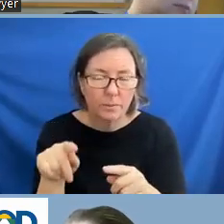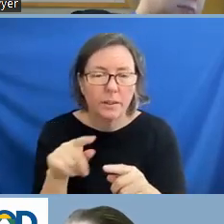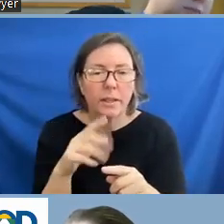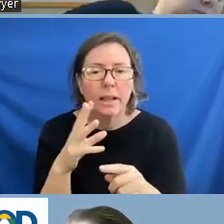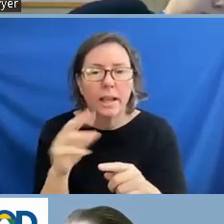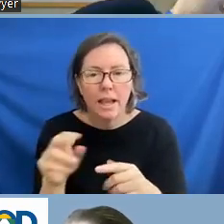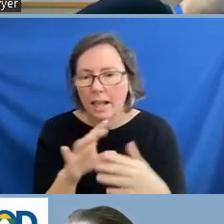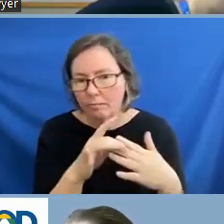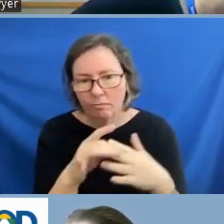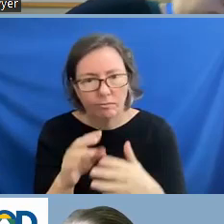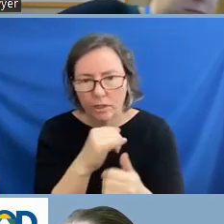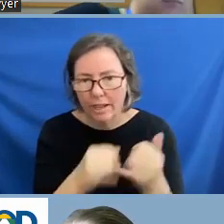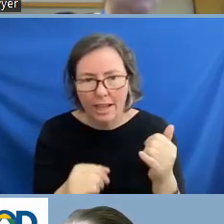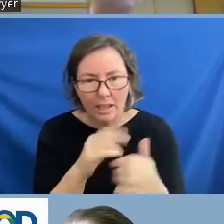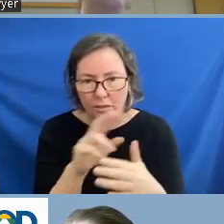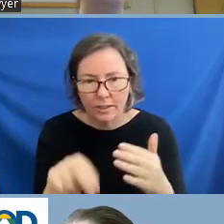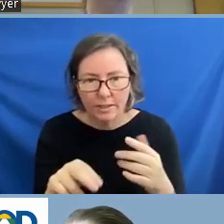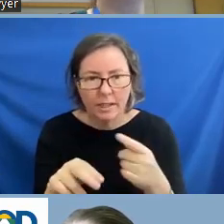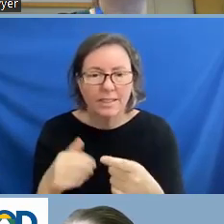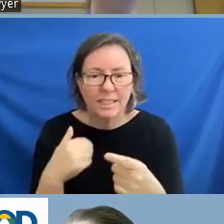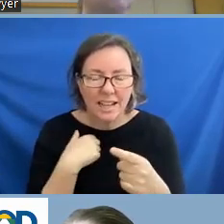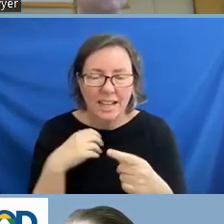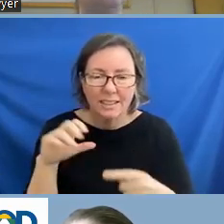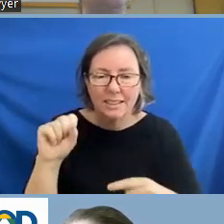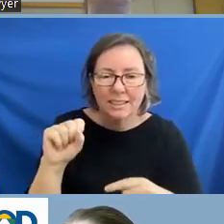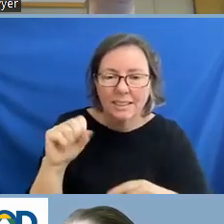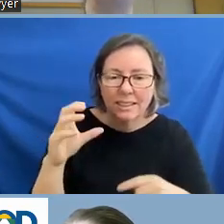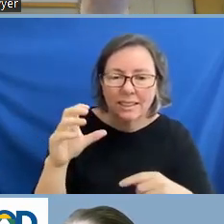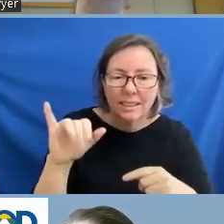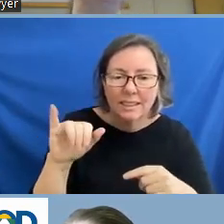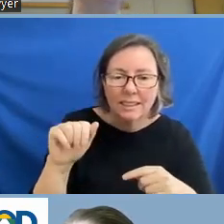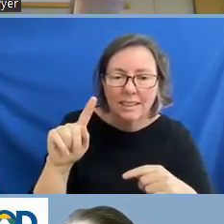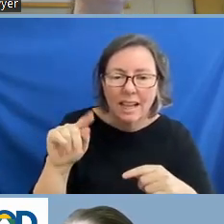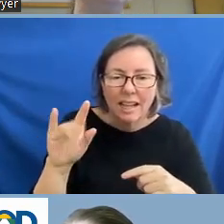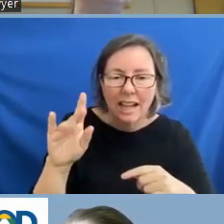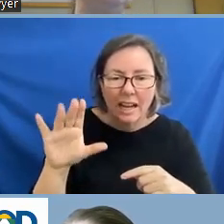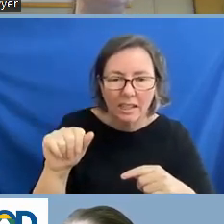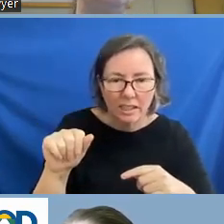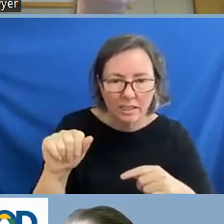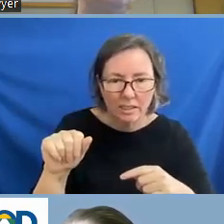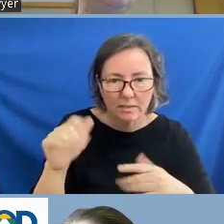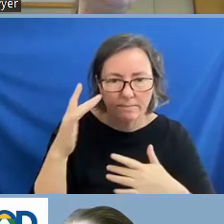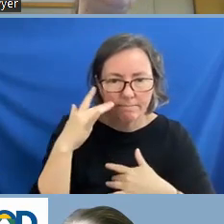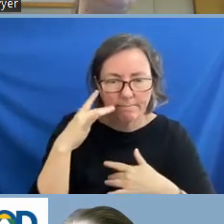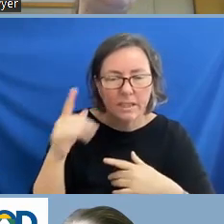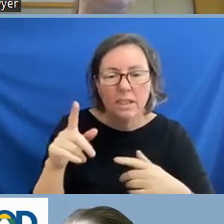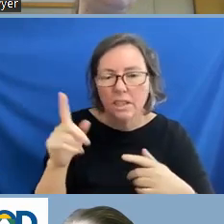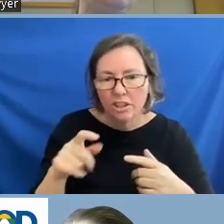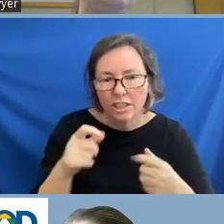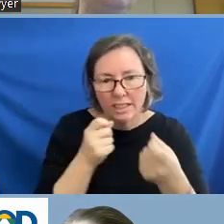result of that accident is that she had sciatica due to which she needs lumbar support cushion for